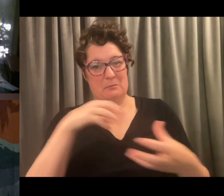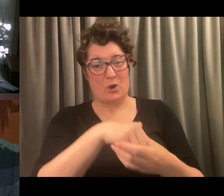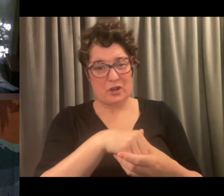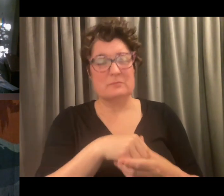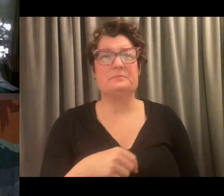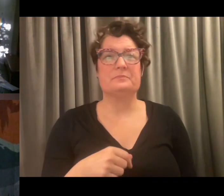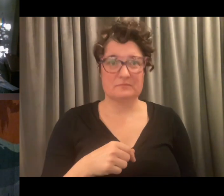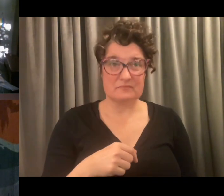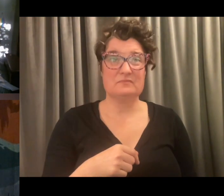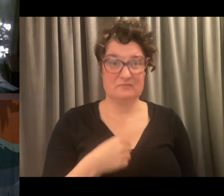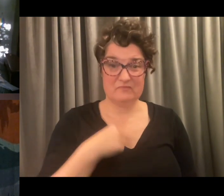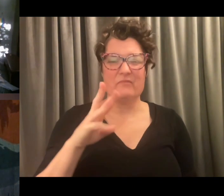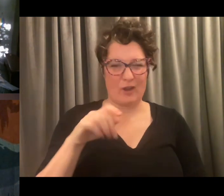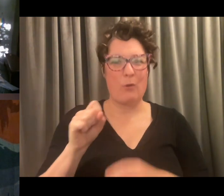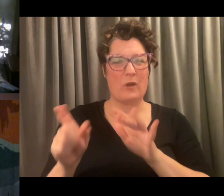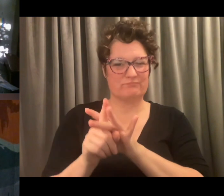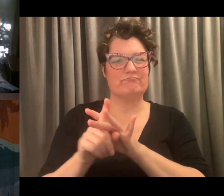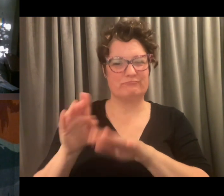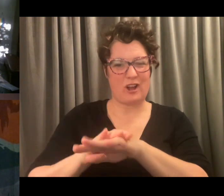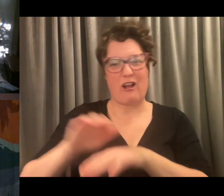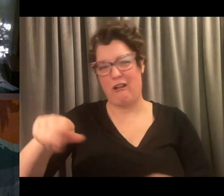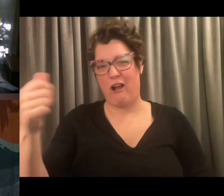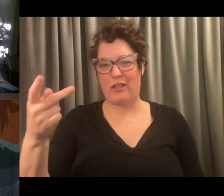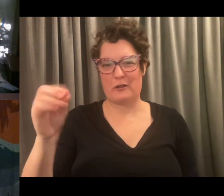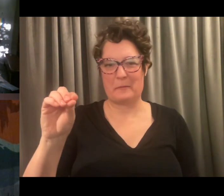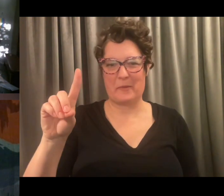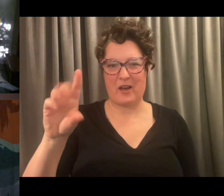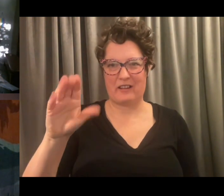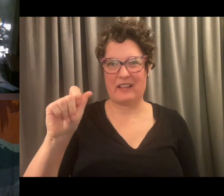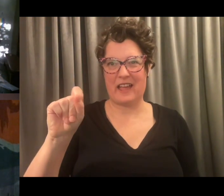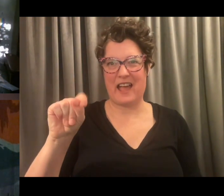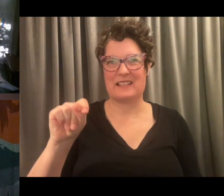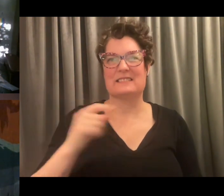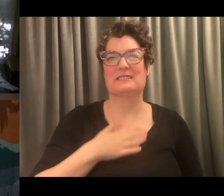to shout out, which is my friend Xava's podcast, Xai How Are You? And Nomy: I love that podcast.